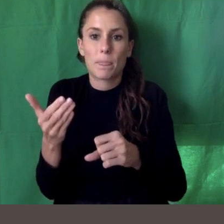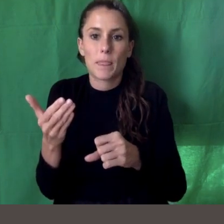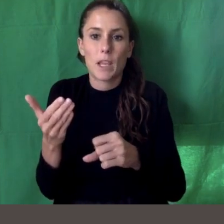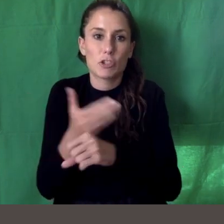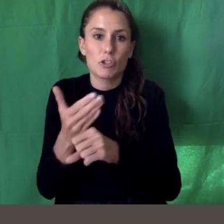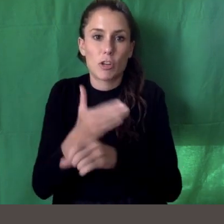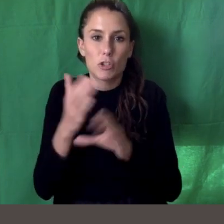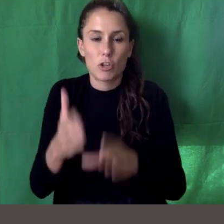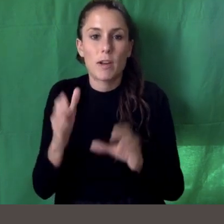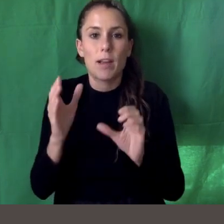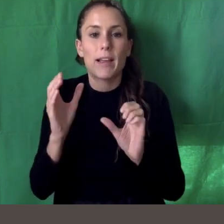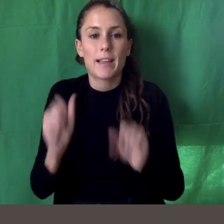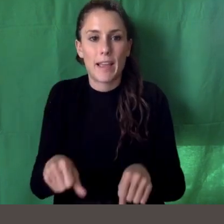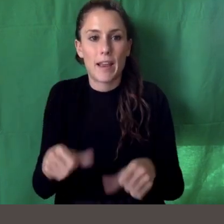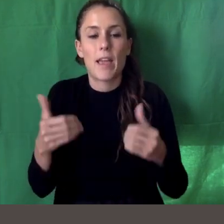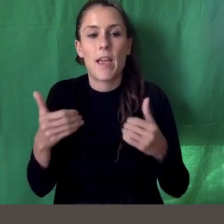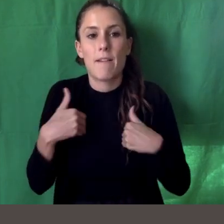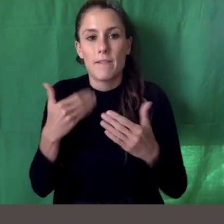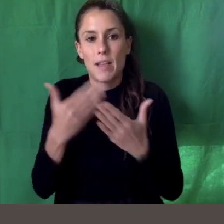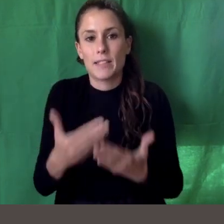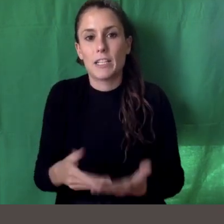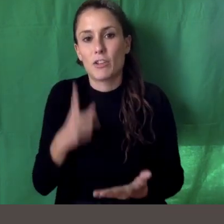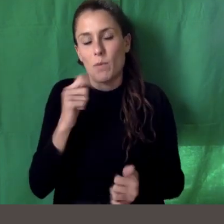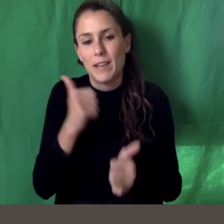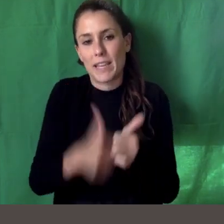that can also run validation on each one of the arguments.